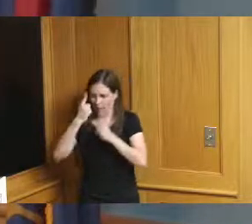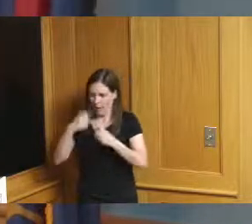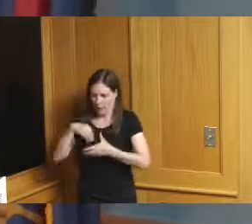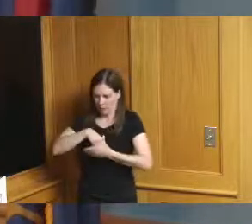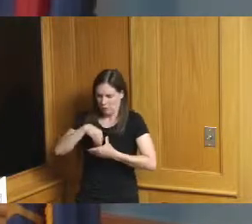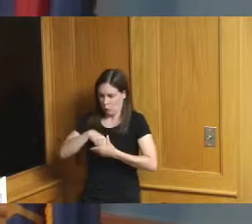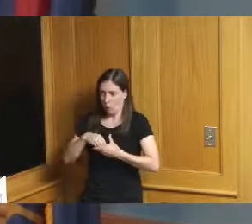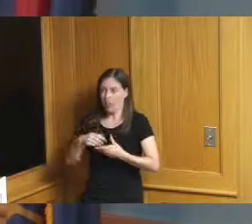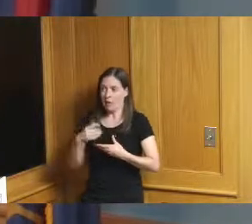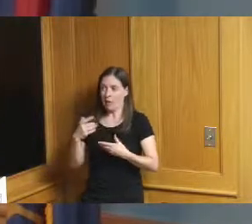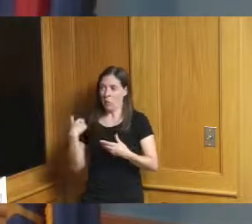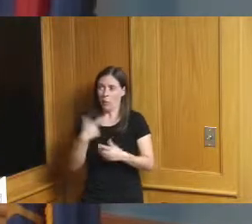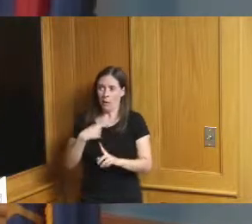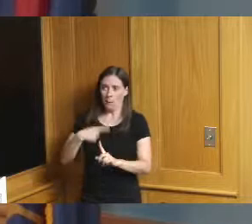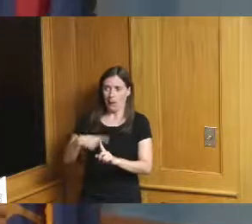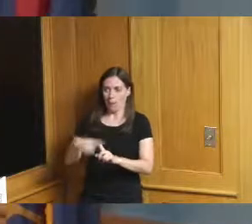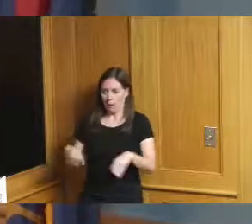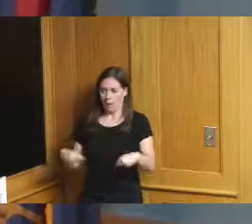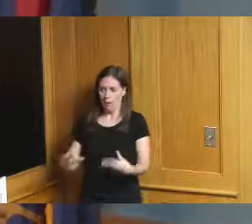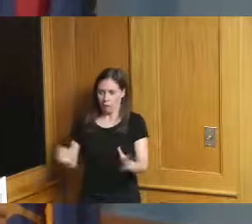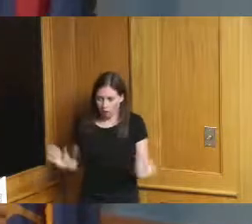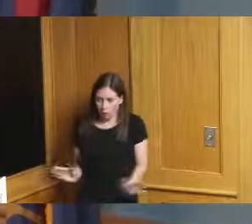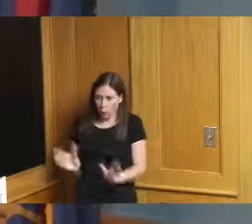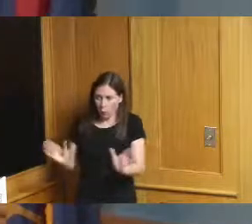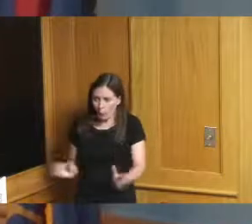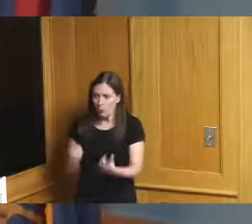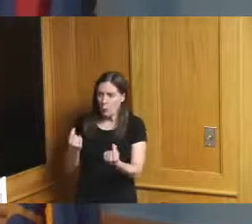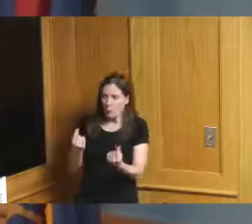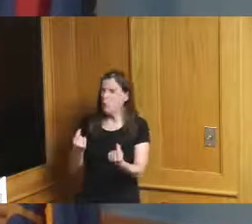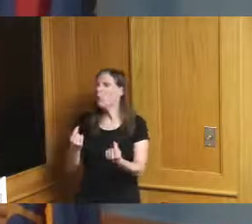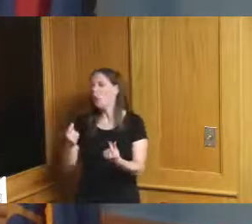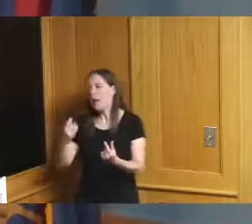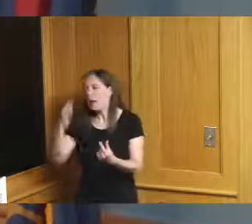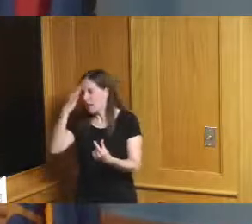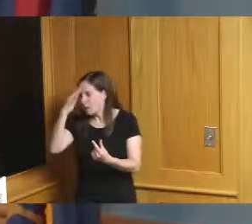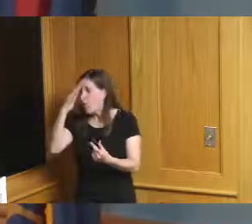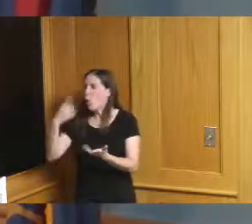for our staff we talk a lot about going outside and doing incentives which we definitely need